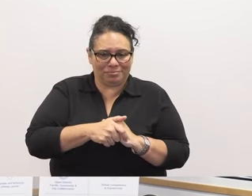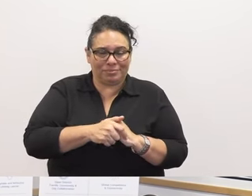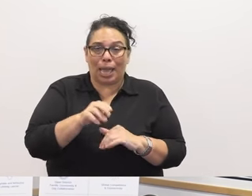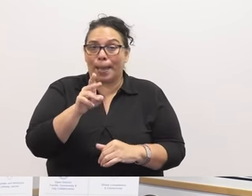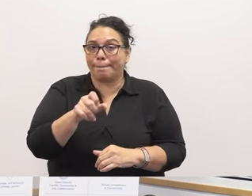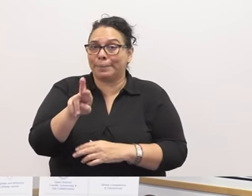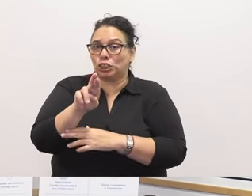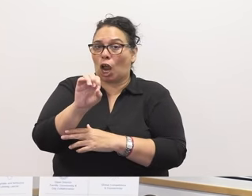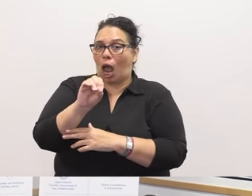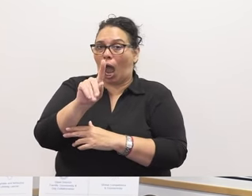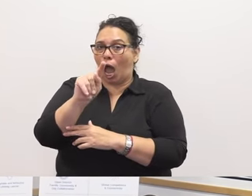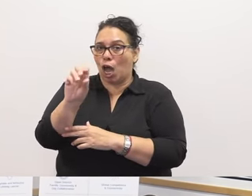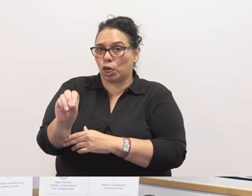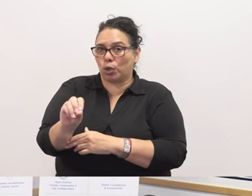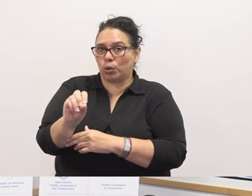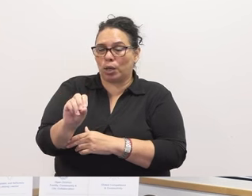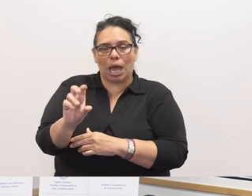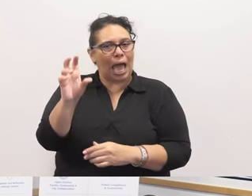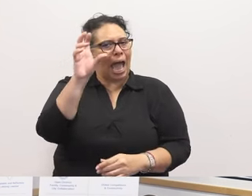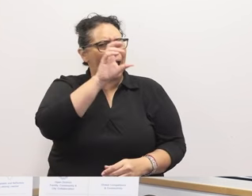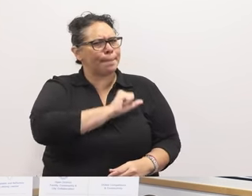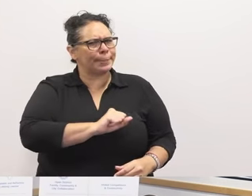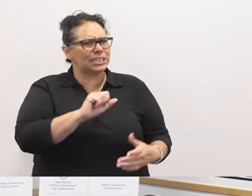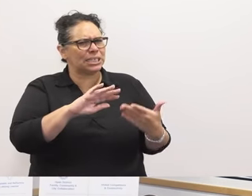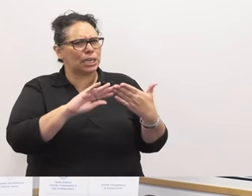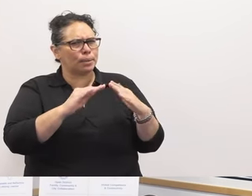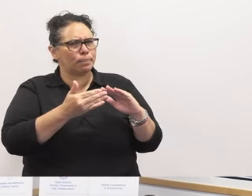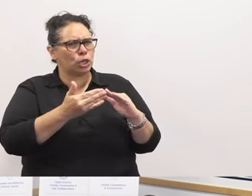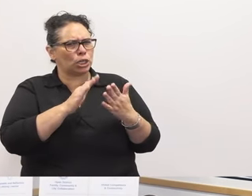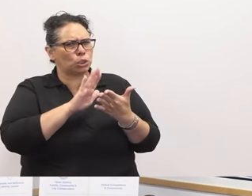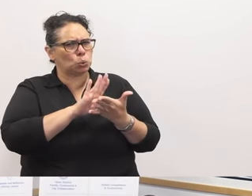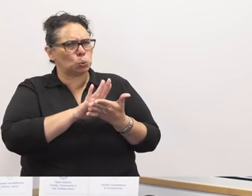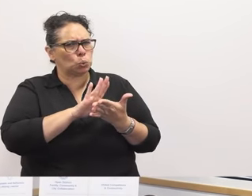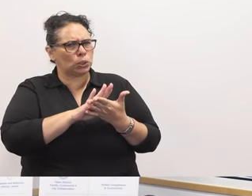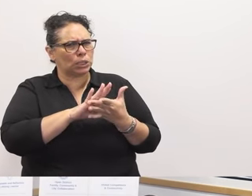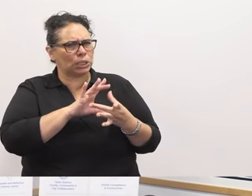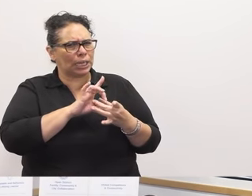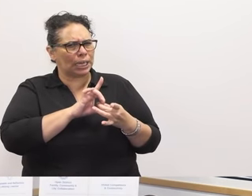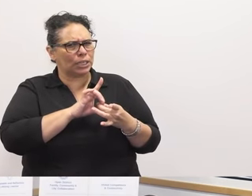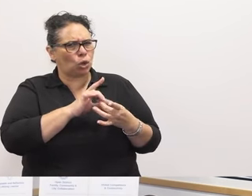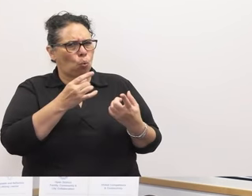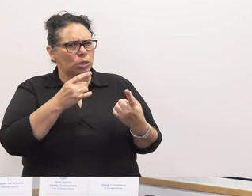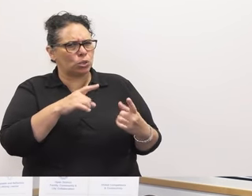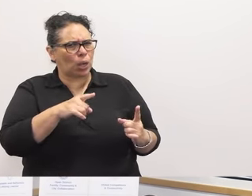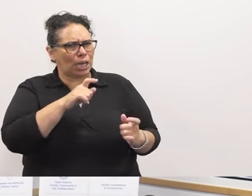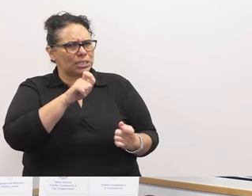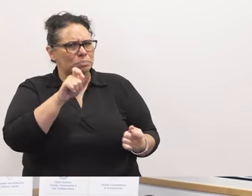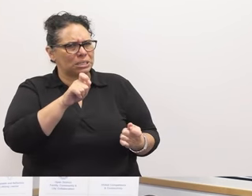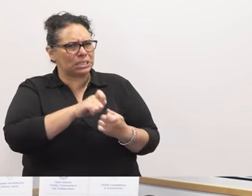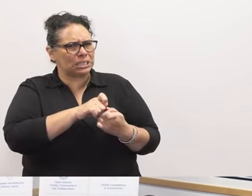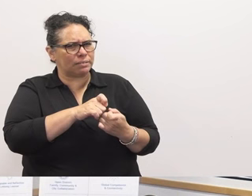Mr. Otto. Yeah, I just missed the community school connection. What's going on specifically there?